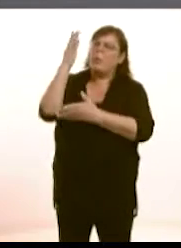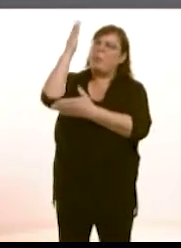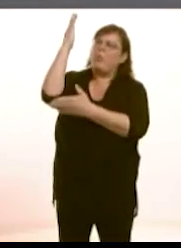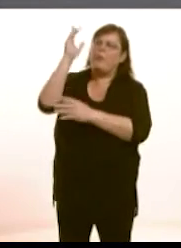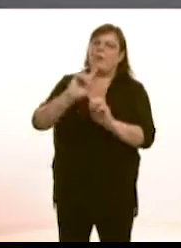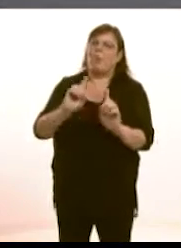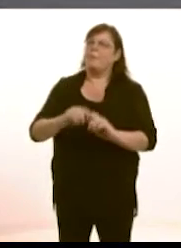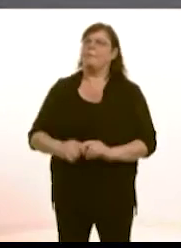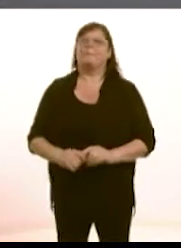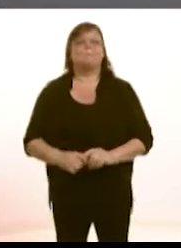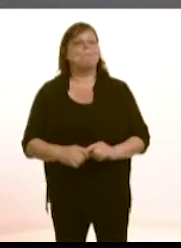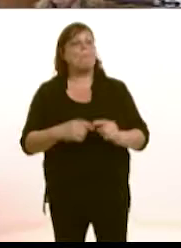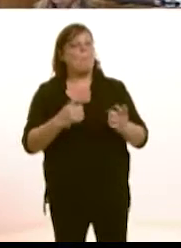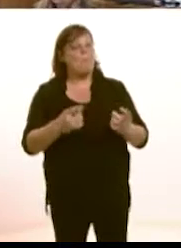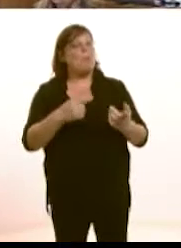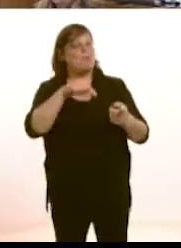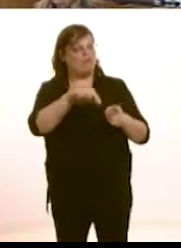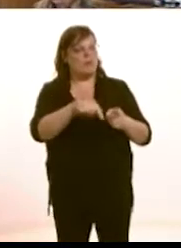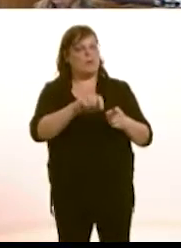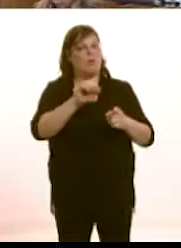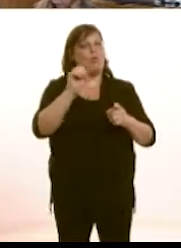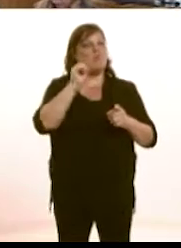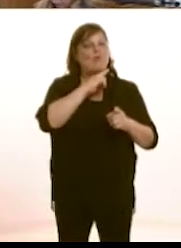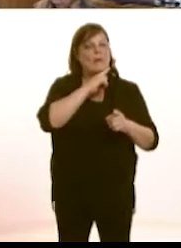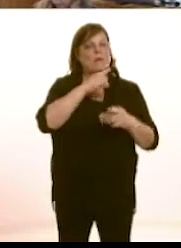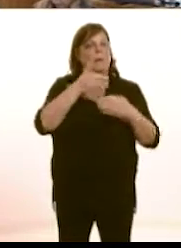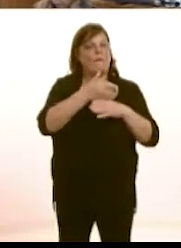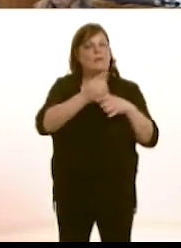Carwyn Jones: I can say to the Member that red performance within the Aneurin Bevan board